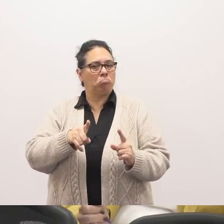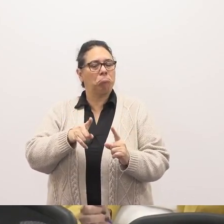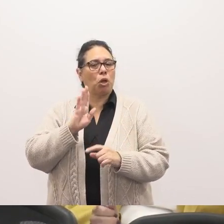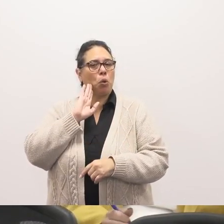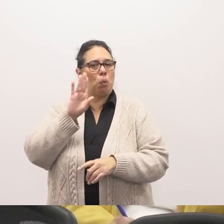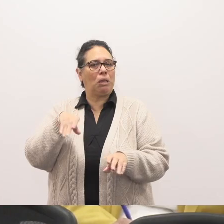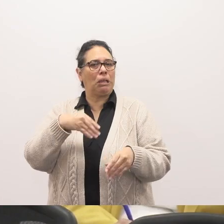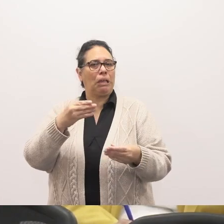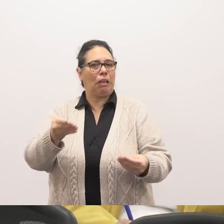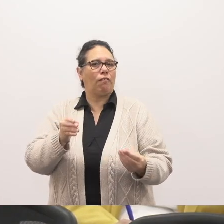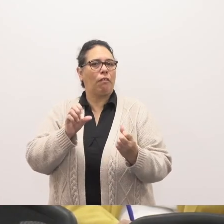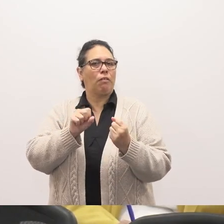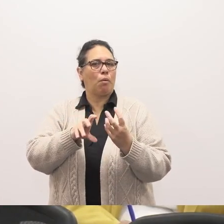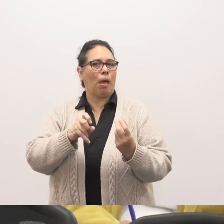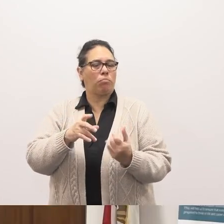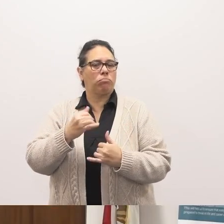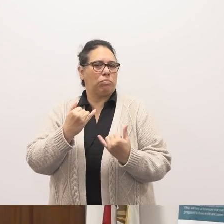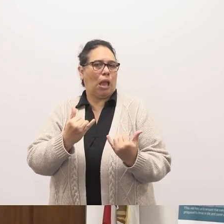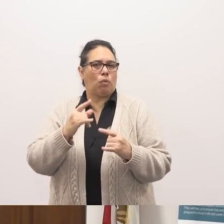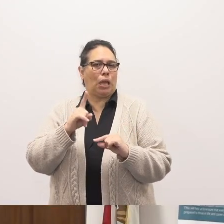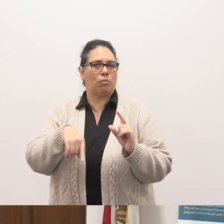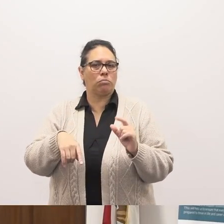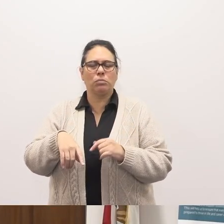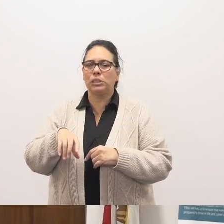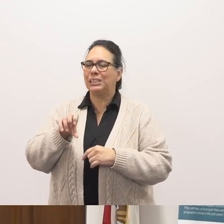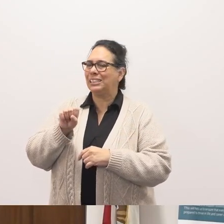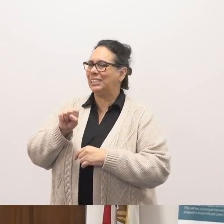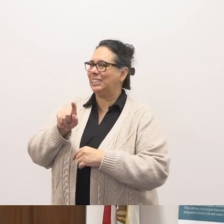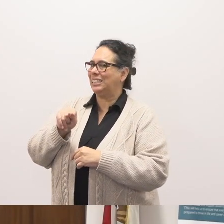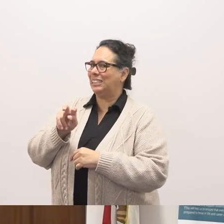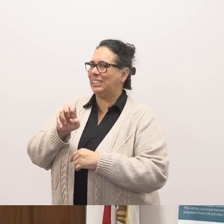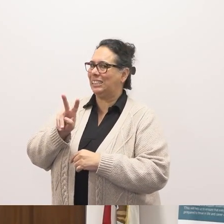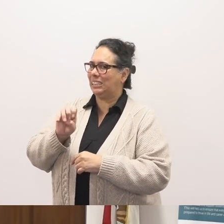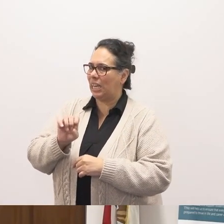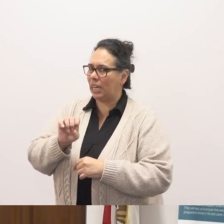Thank you. - So, Steve, maybe if you could remind us